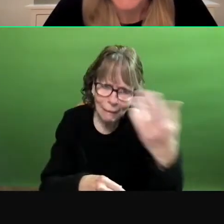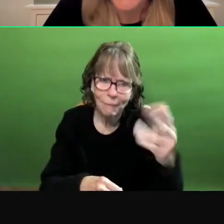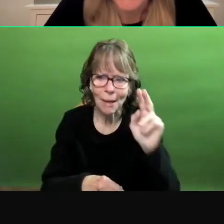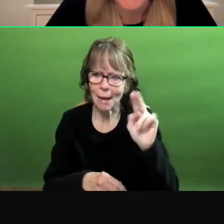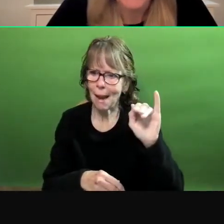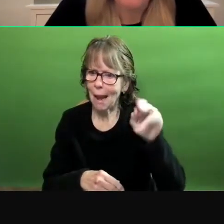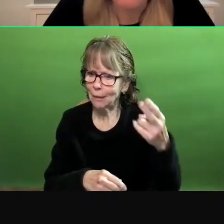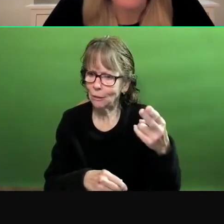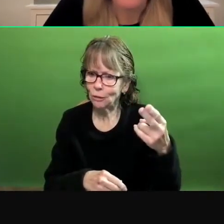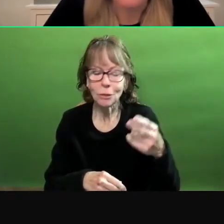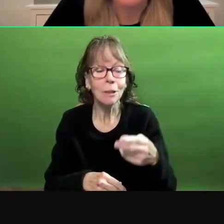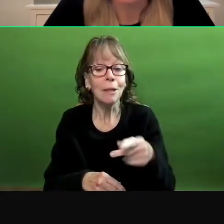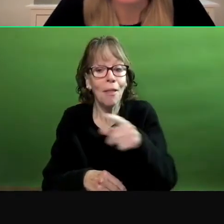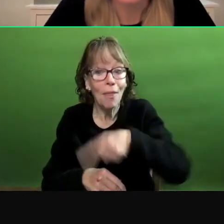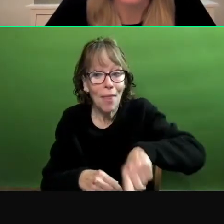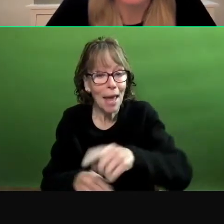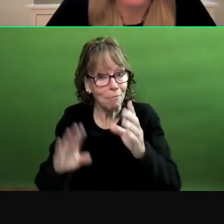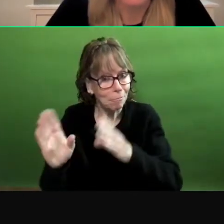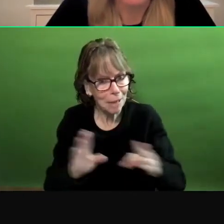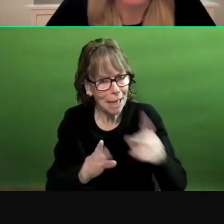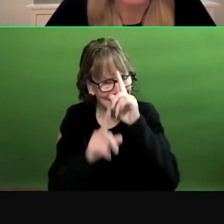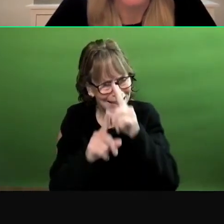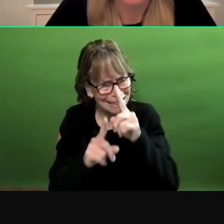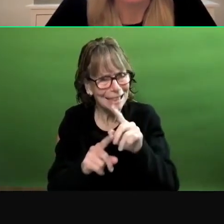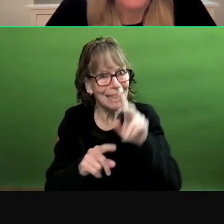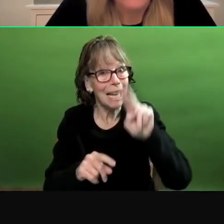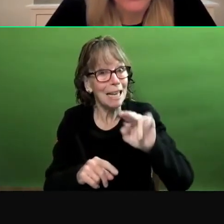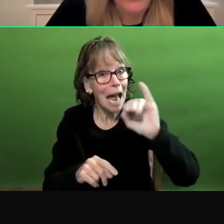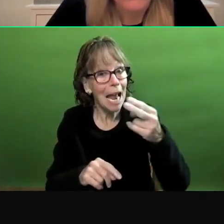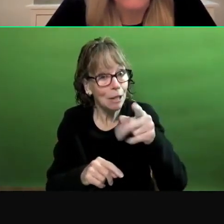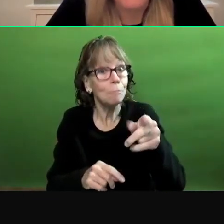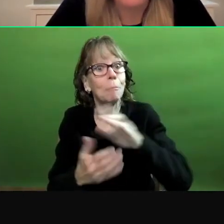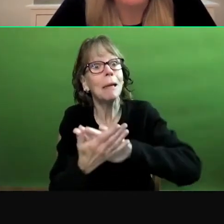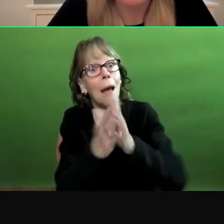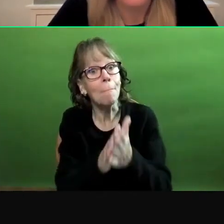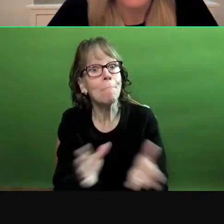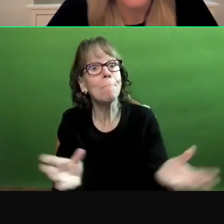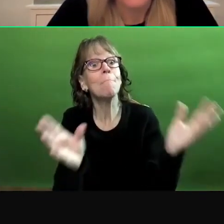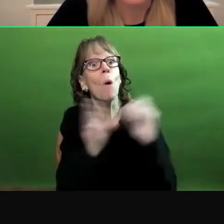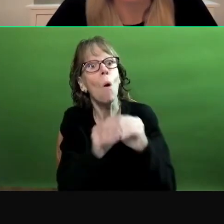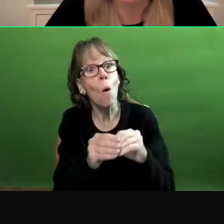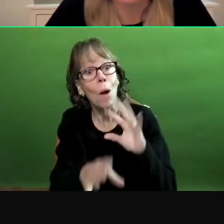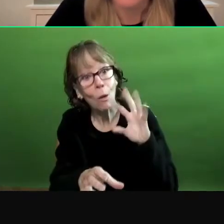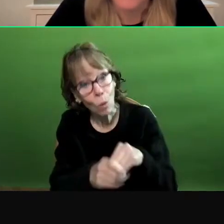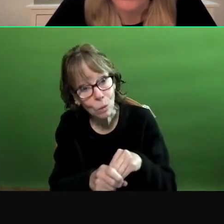NIH more disability inclusive. In the research that they're doing and in the people that they're